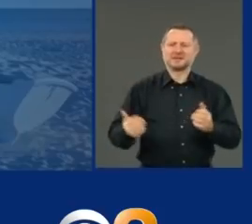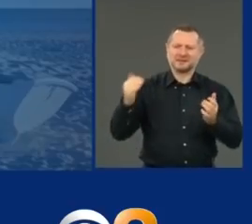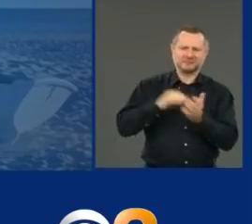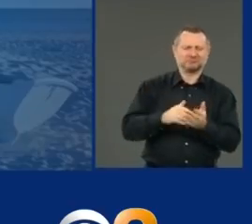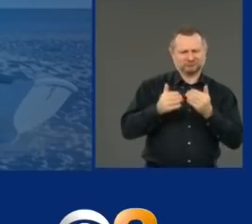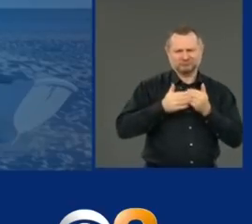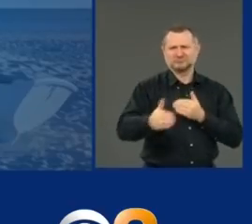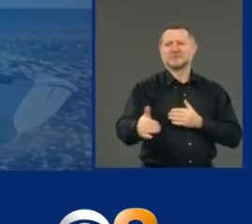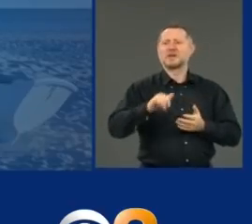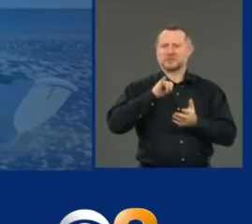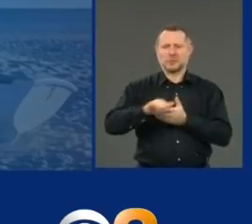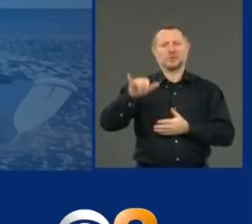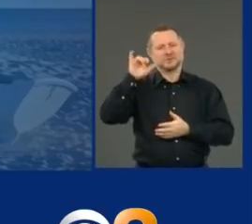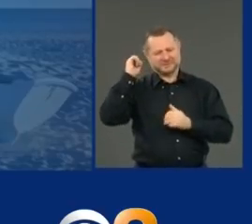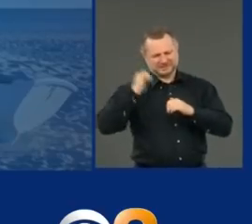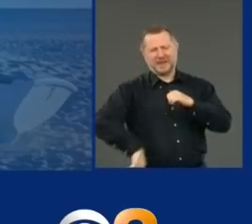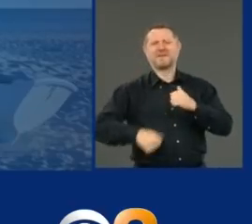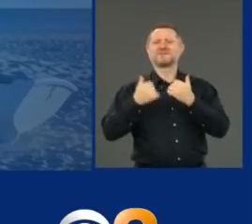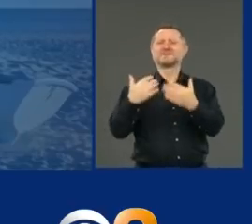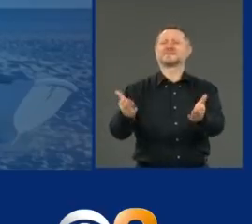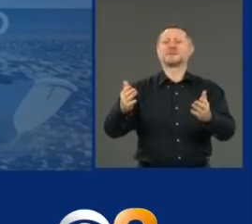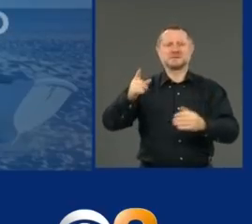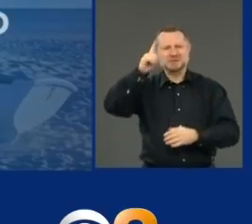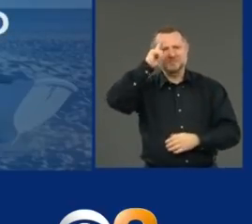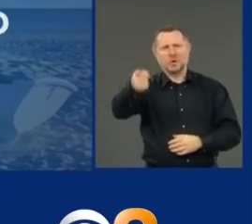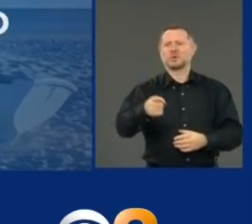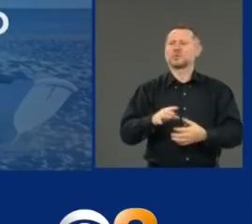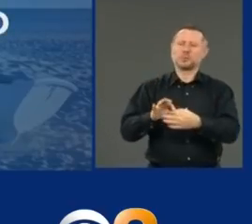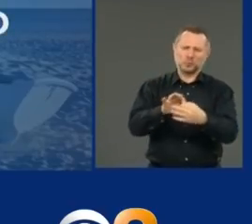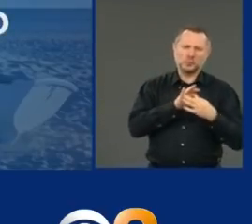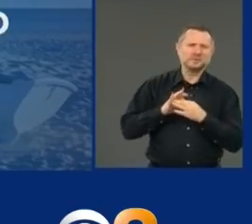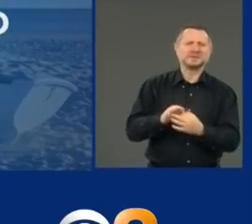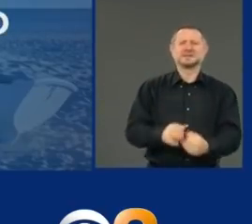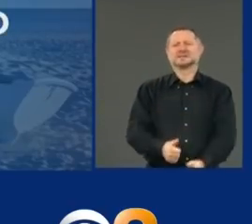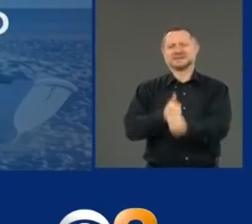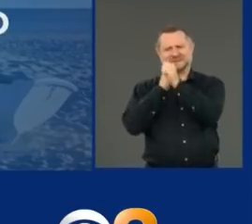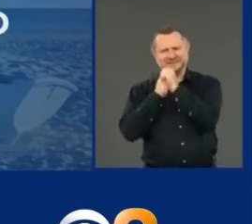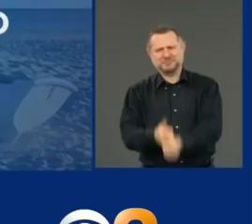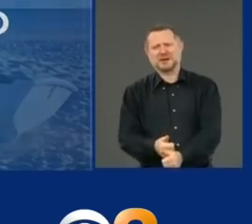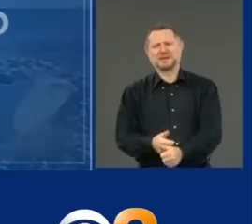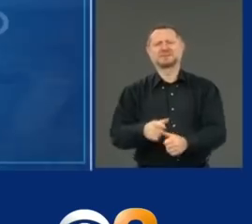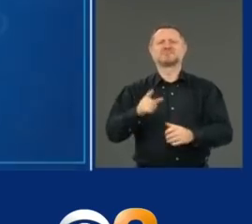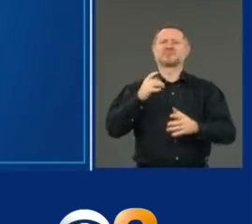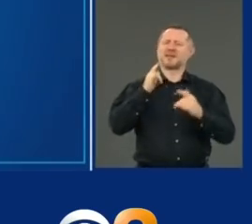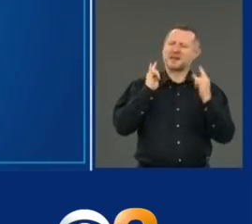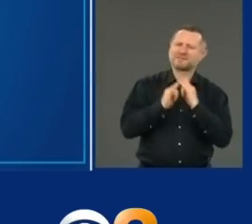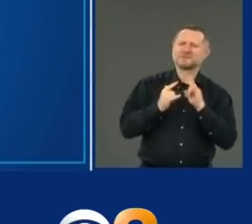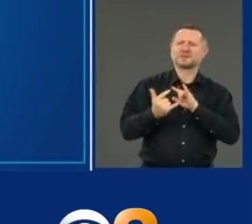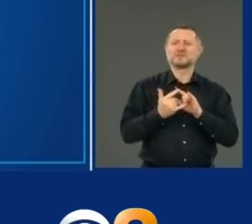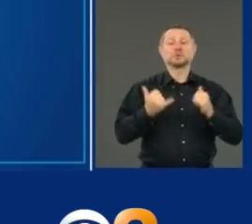NATURE DID NOT BUILD THIS. SHE GAVE US A BEAUTIFUL HARBOR, BUT EVERYTHING ELSE WAS BUILT. WE DID IT AND WE CAN DO IT AGAIN